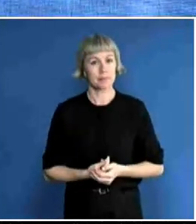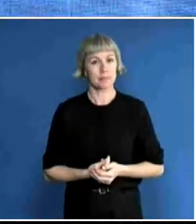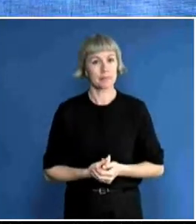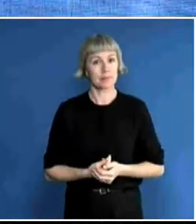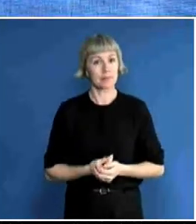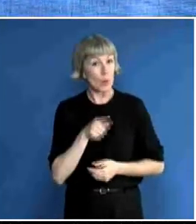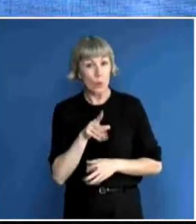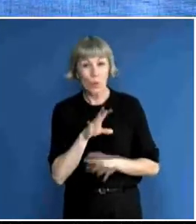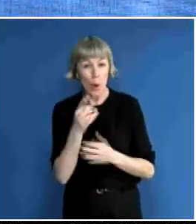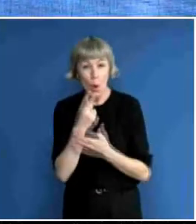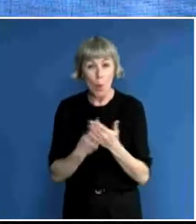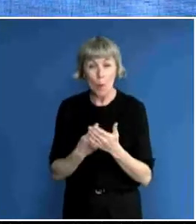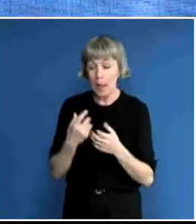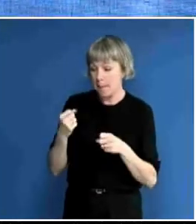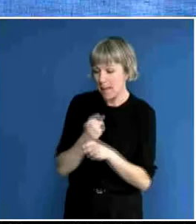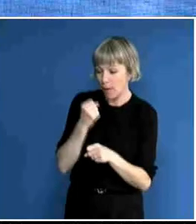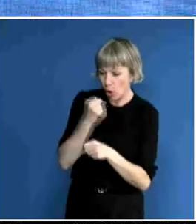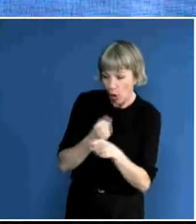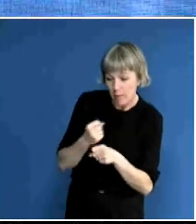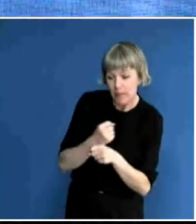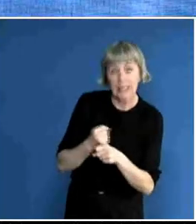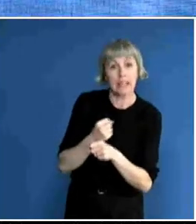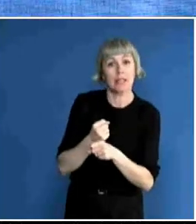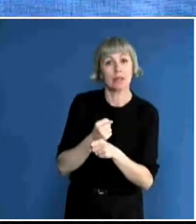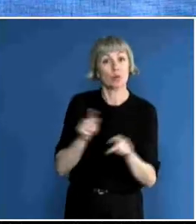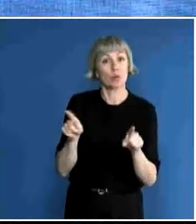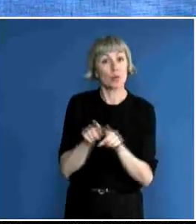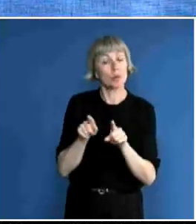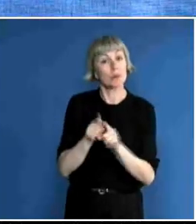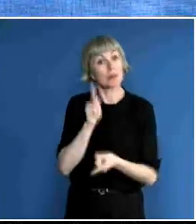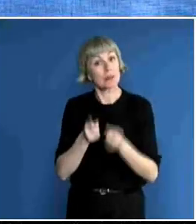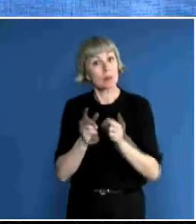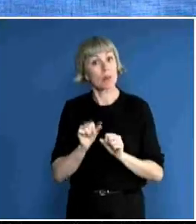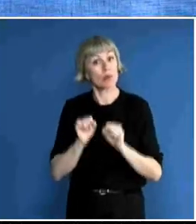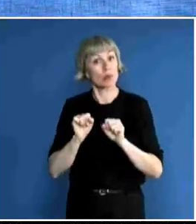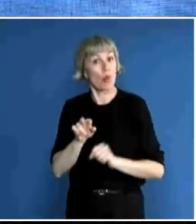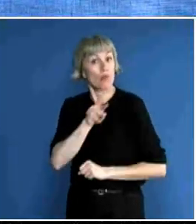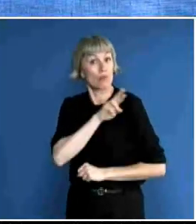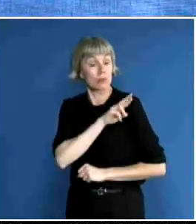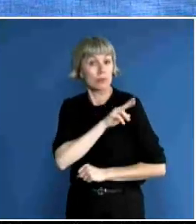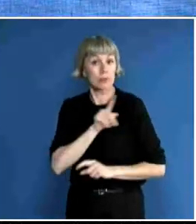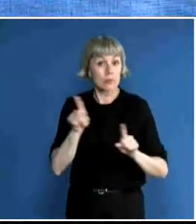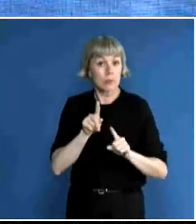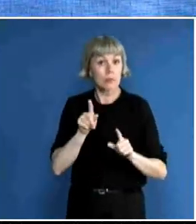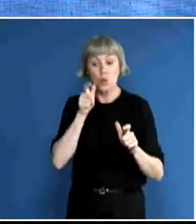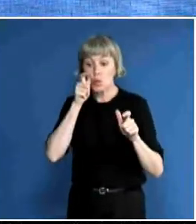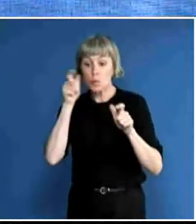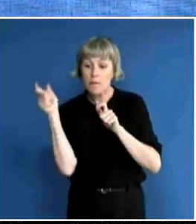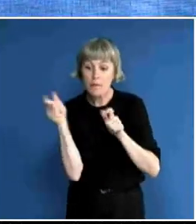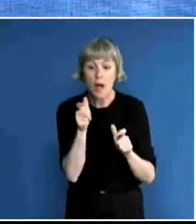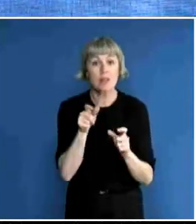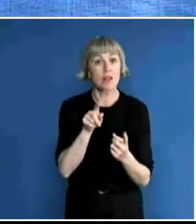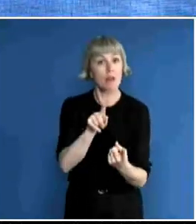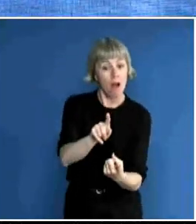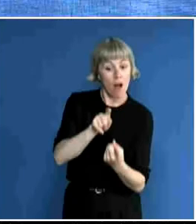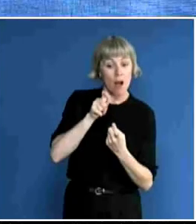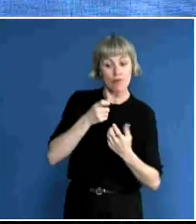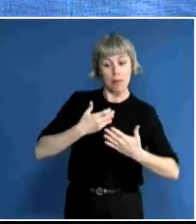included hiring, training, supervising, managing staff, but also assisting with the marketing. MZIA: Yes.